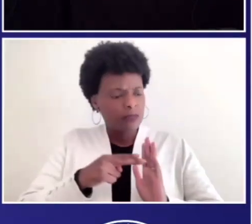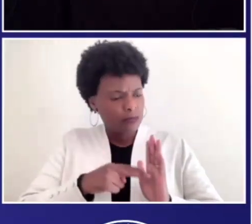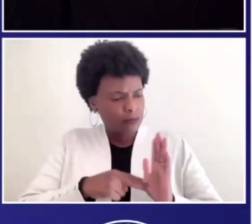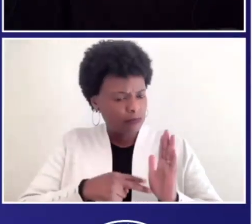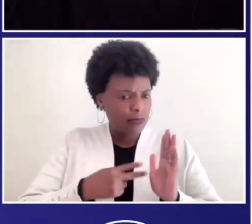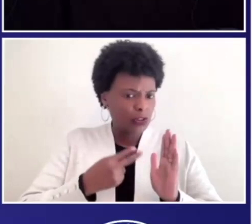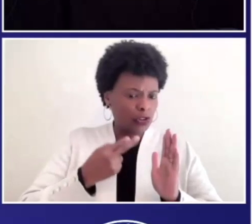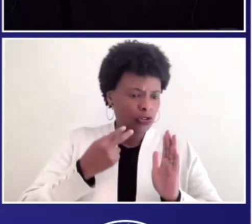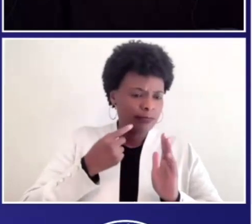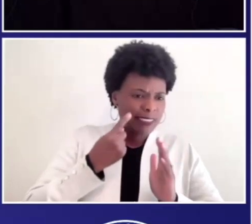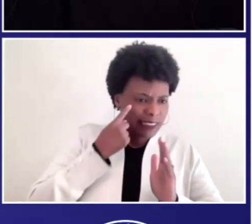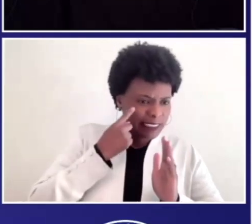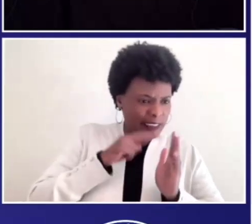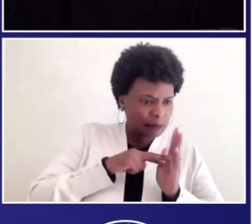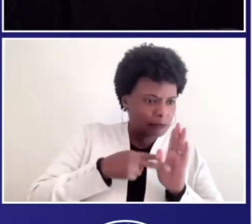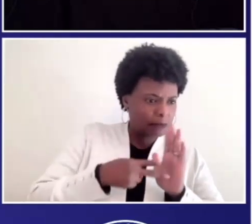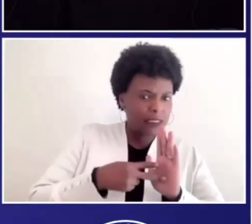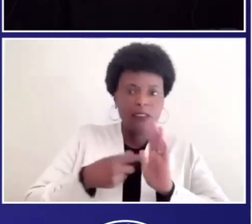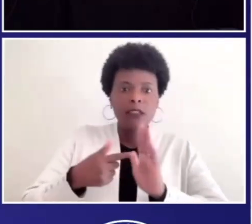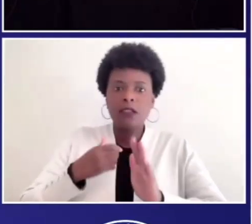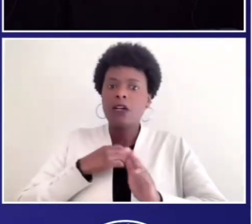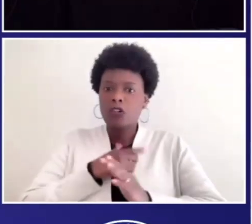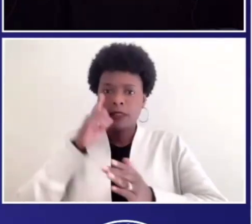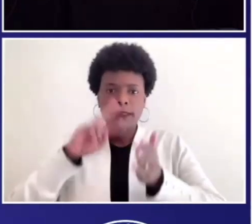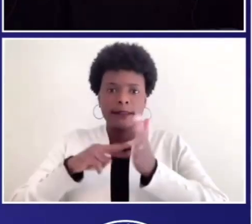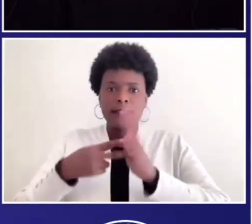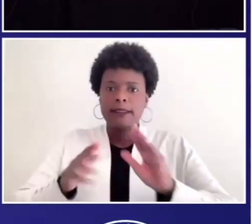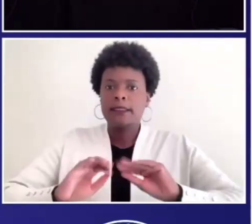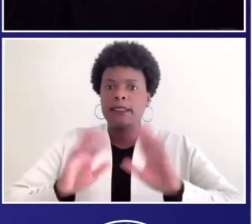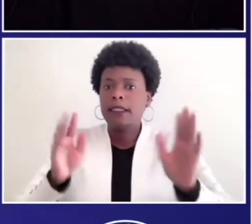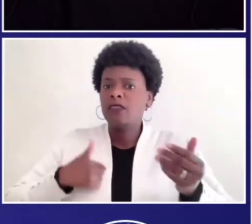intent was that way. So we are -- we're, we're very supportive of that.